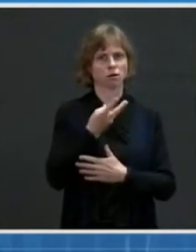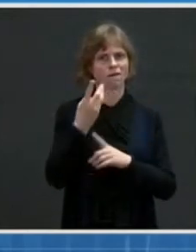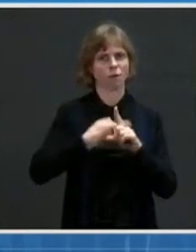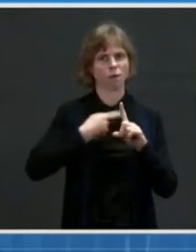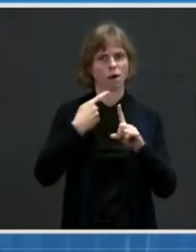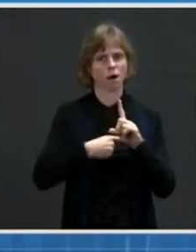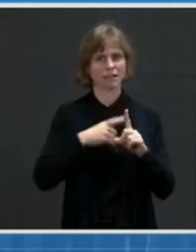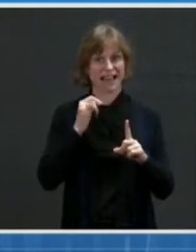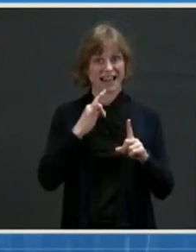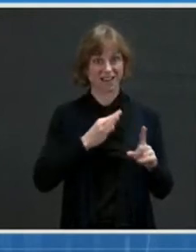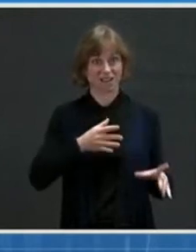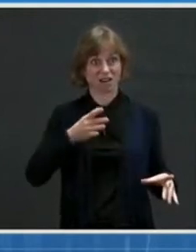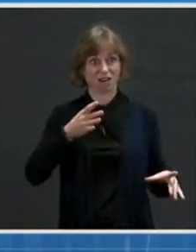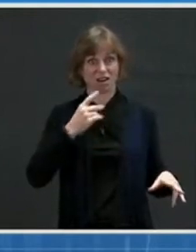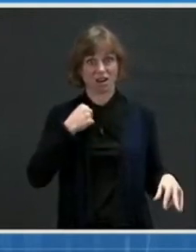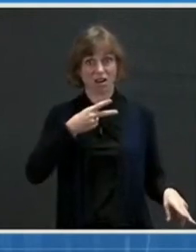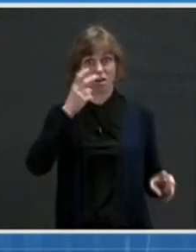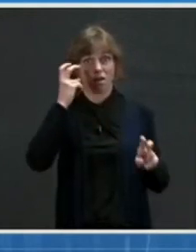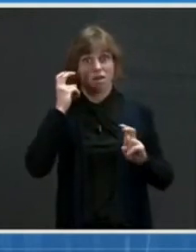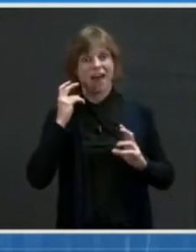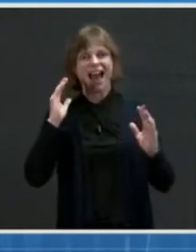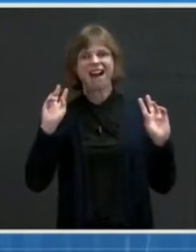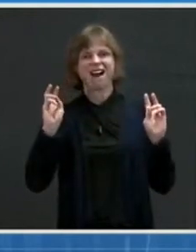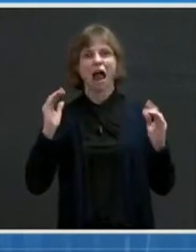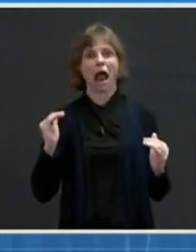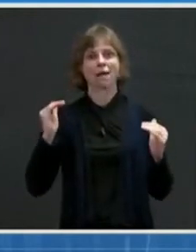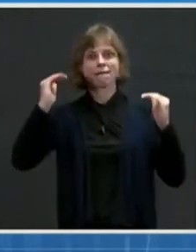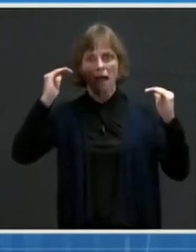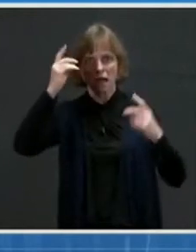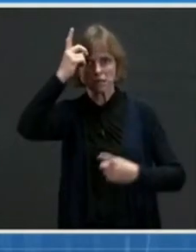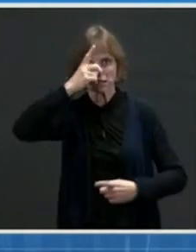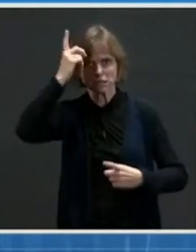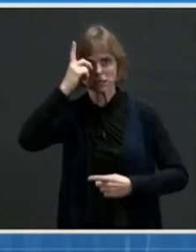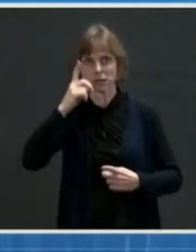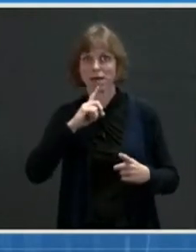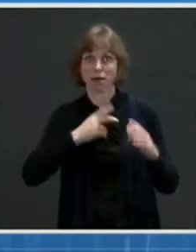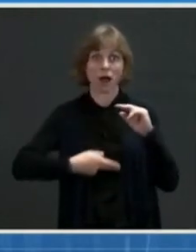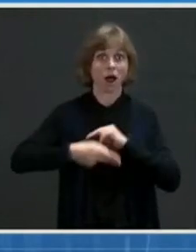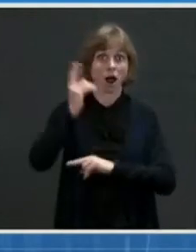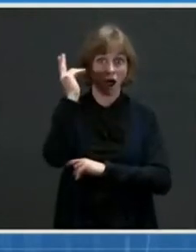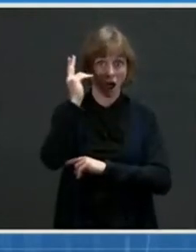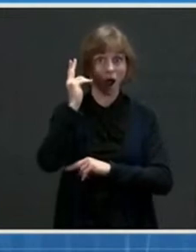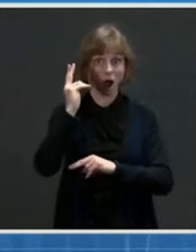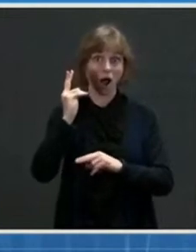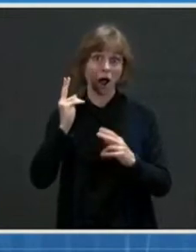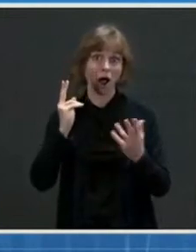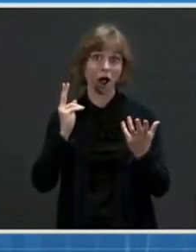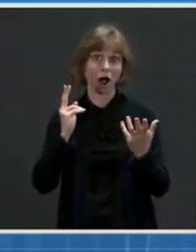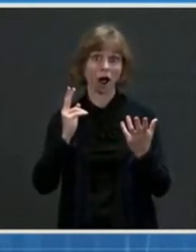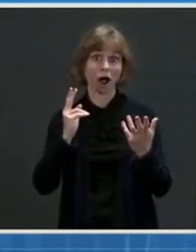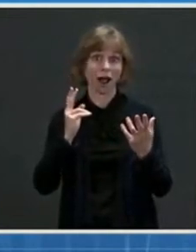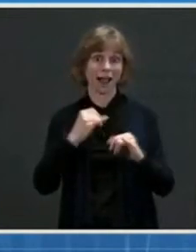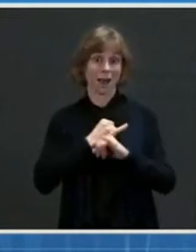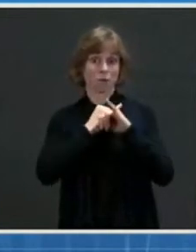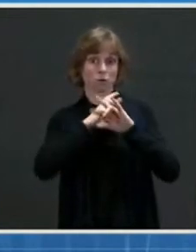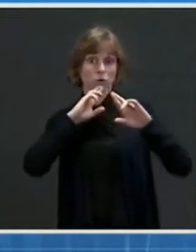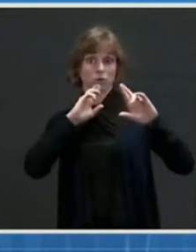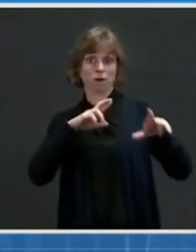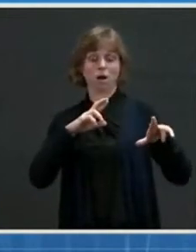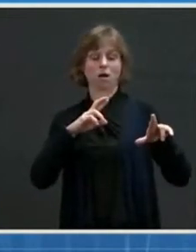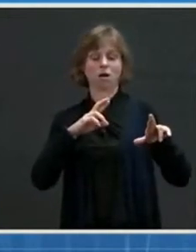EXPERIENCE OVER THE PAST MANY